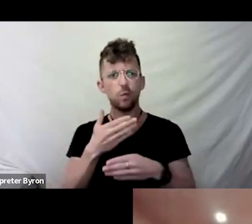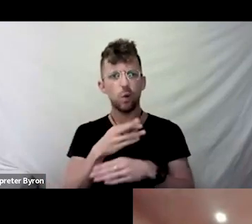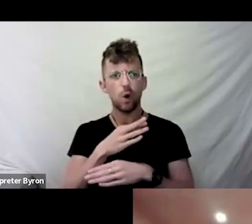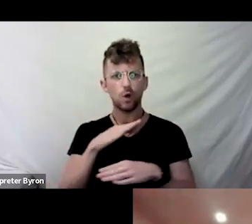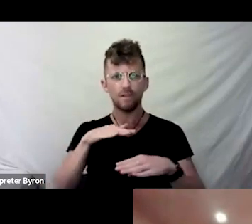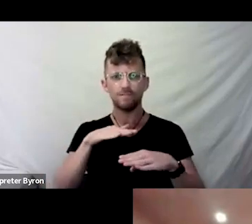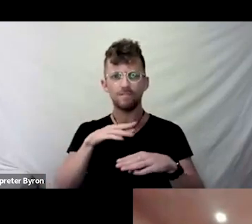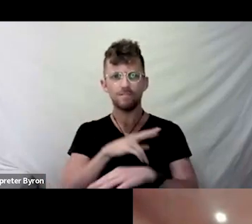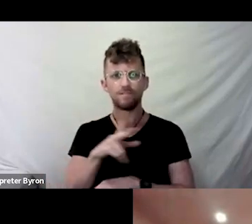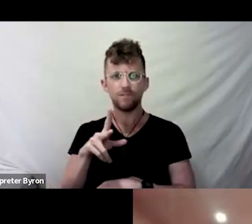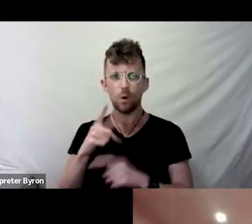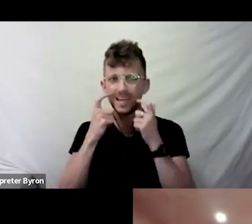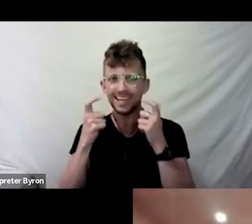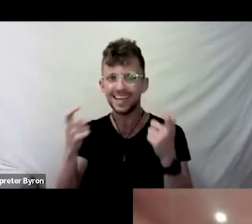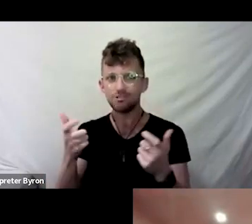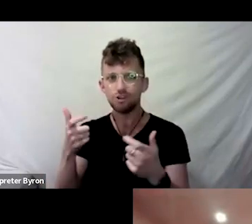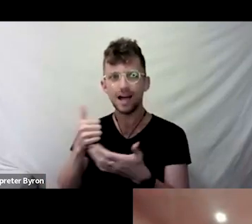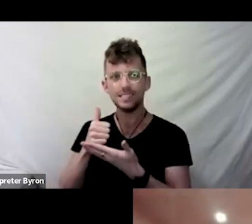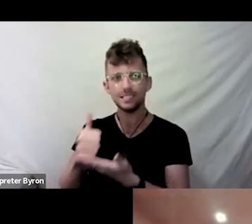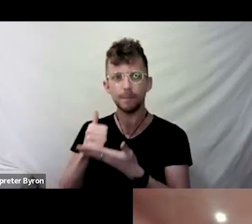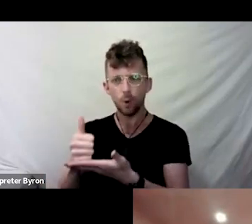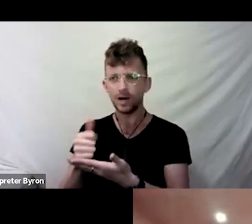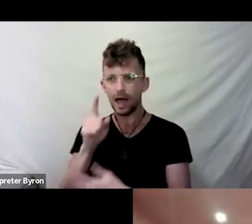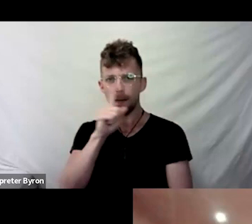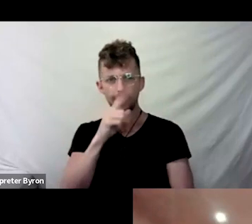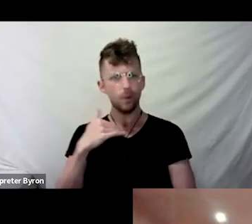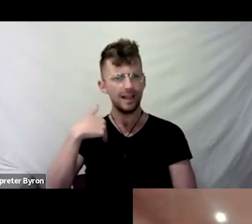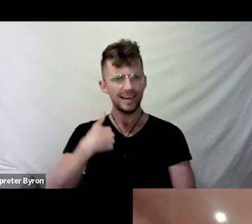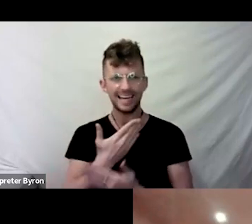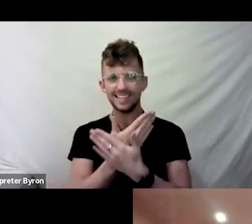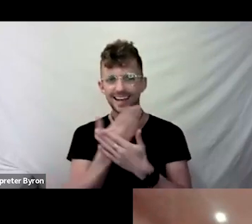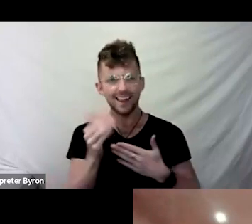People need clearer guidelines and communications and myself and others in the NGO